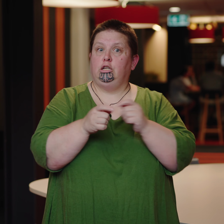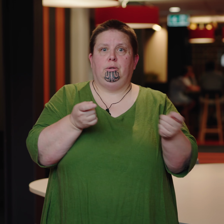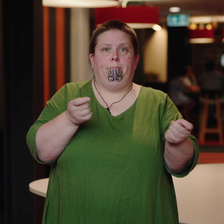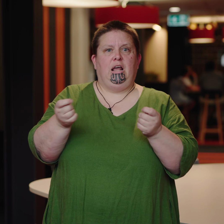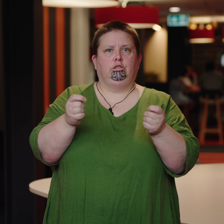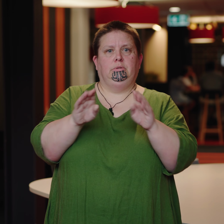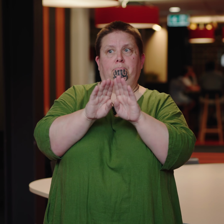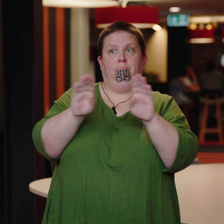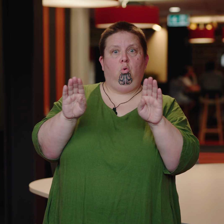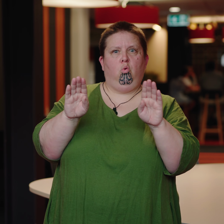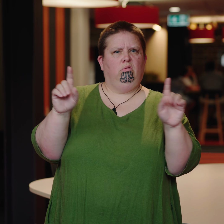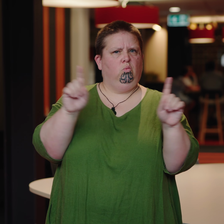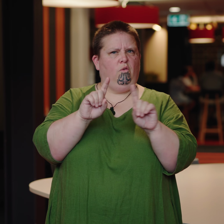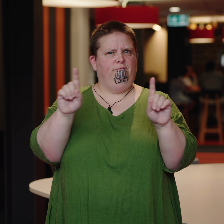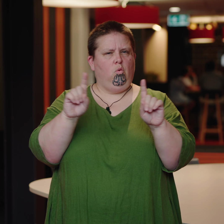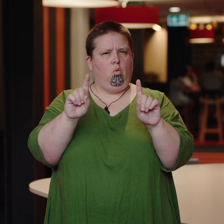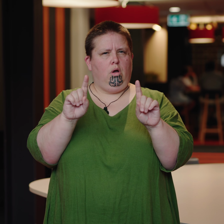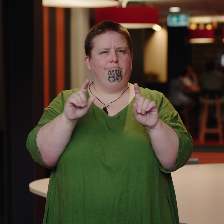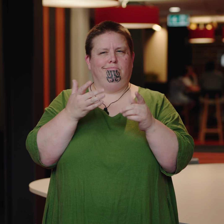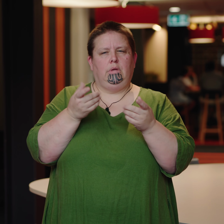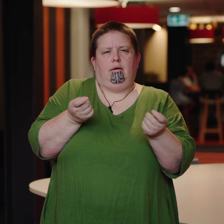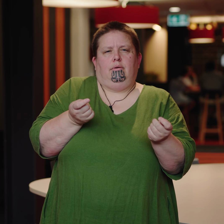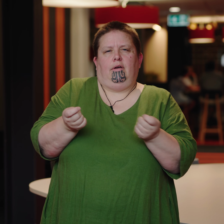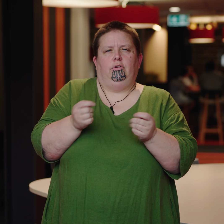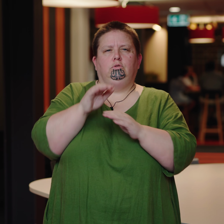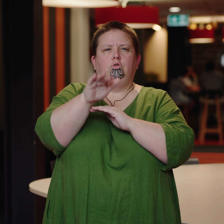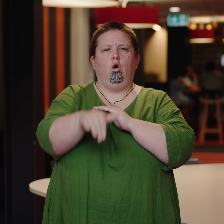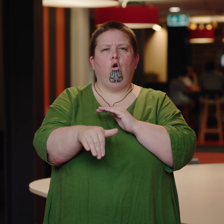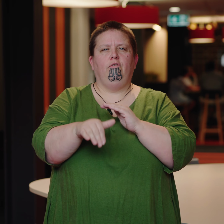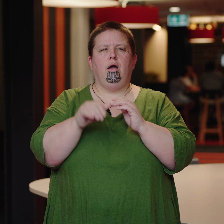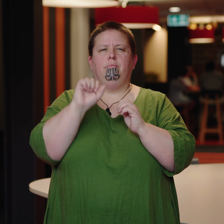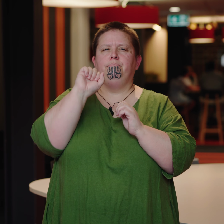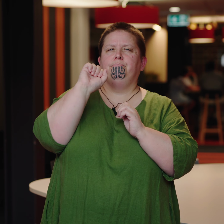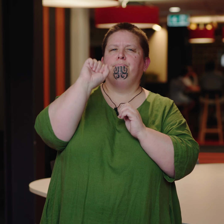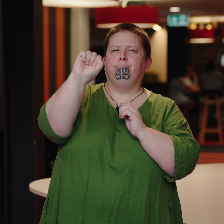Transformation Management Board provides governance over a defined